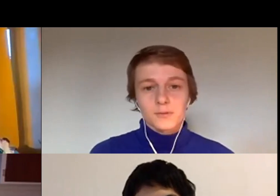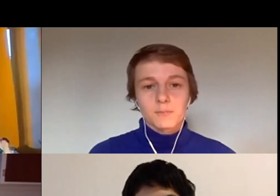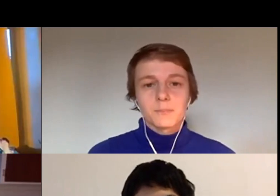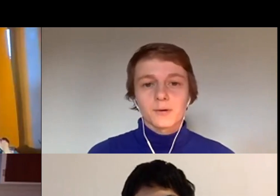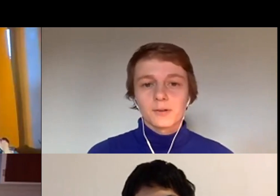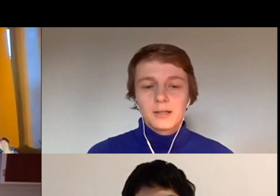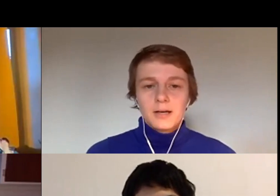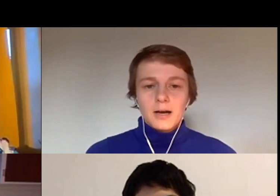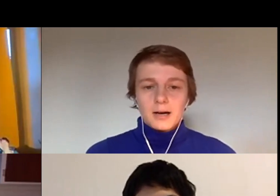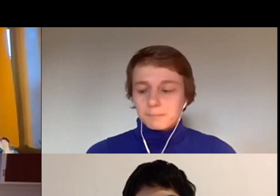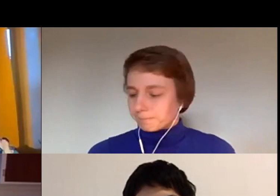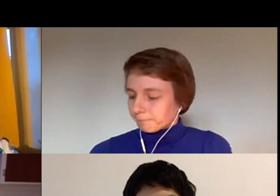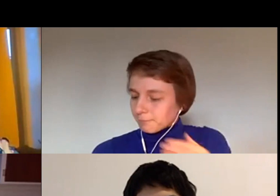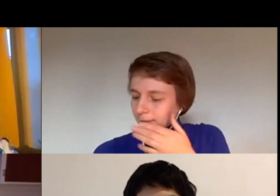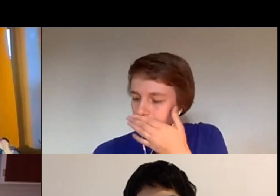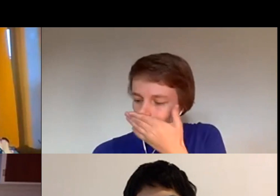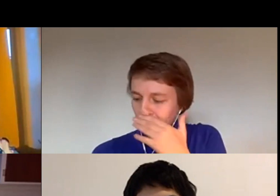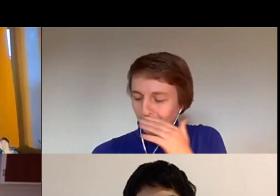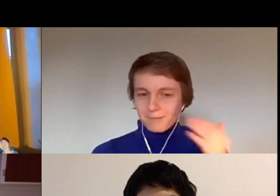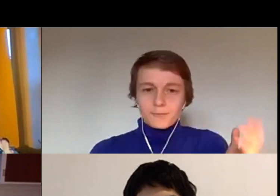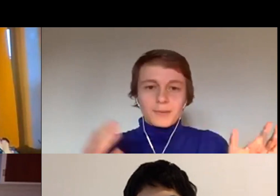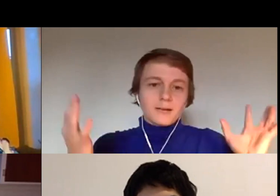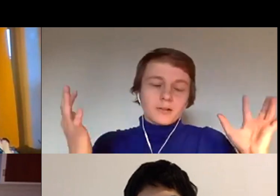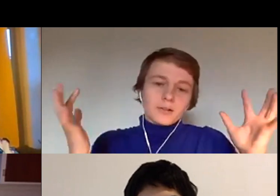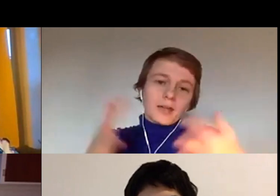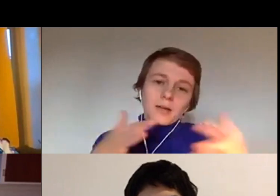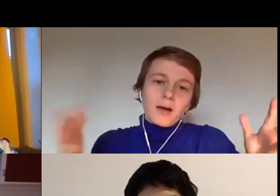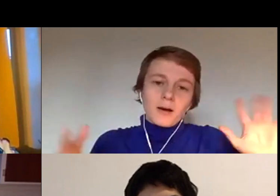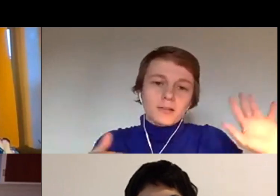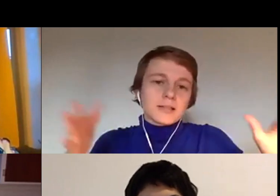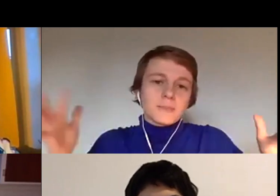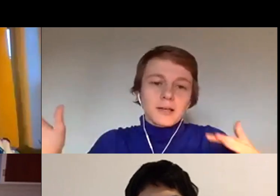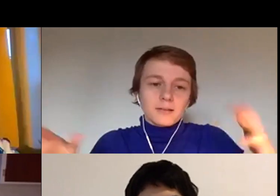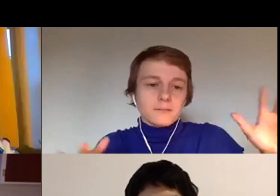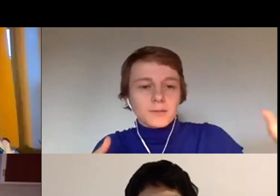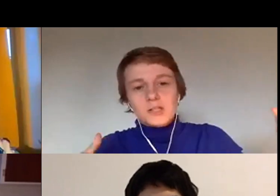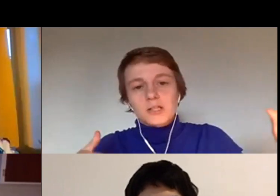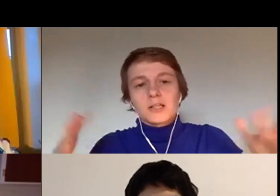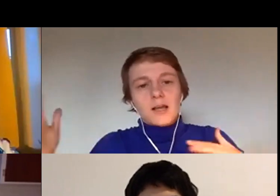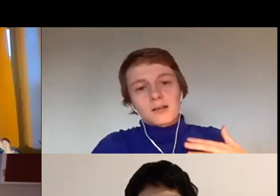of people. But have been thinking about how to disseminate this information and get it